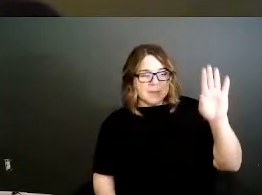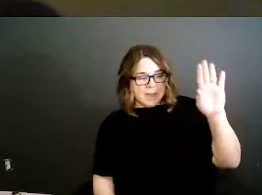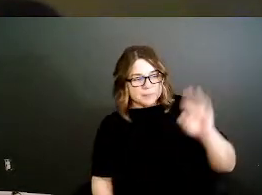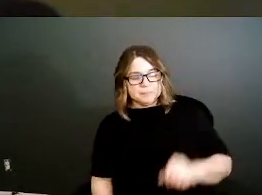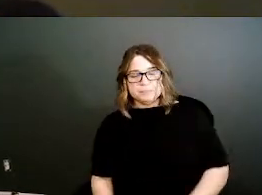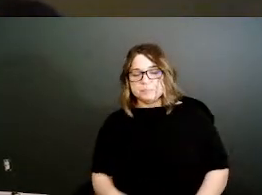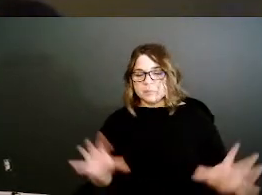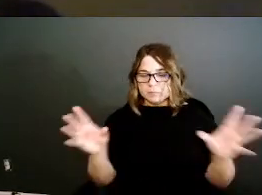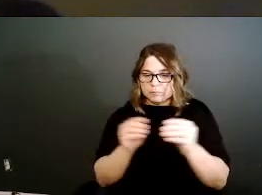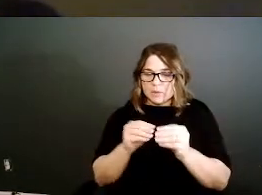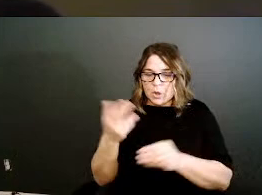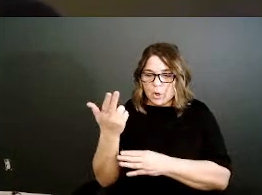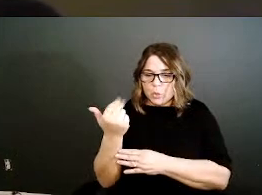ARE THERE ANY OTHER AMENDMENTS FROM COUNCIL MEMBERS?